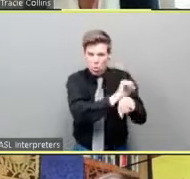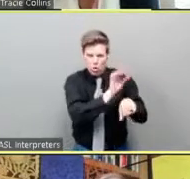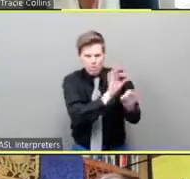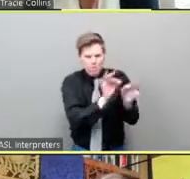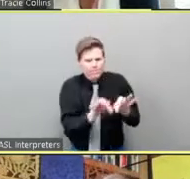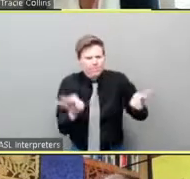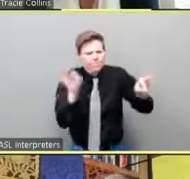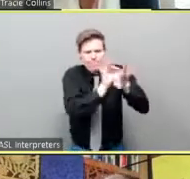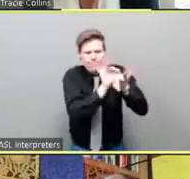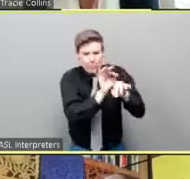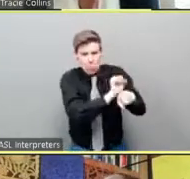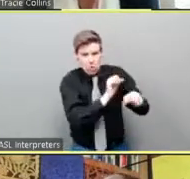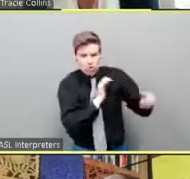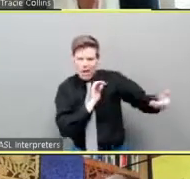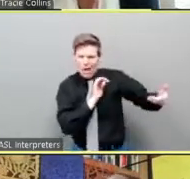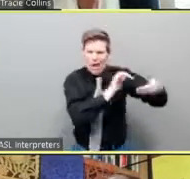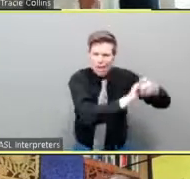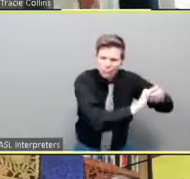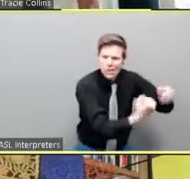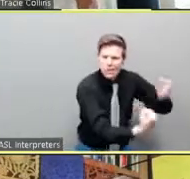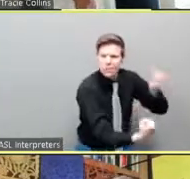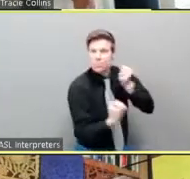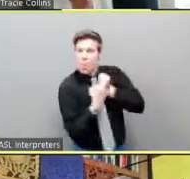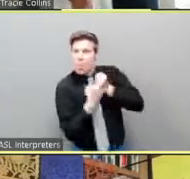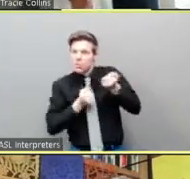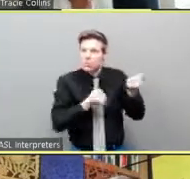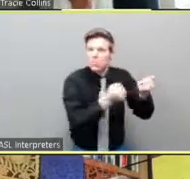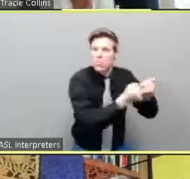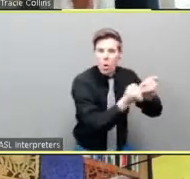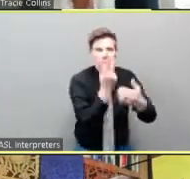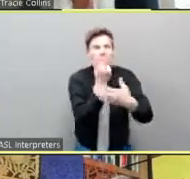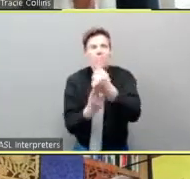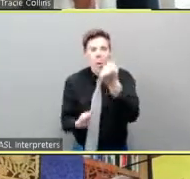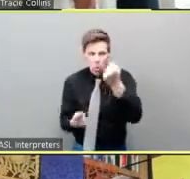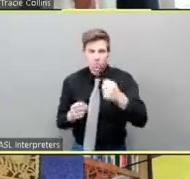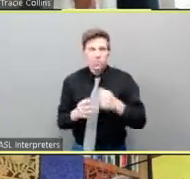appreciate knowing that as a fellow primary care provider, we're working together